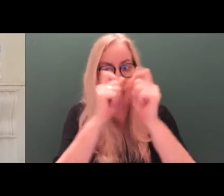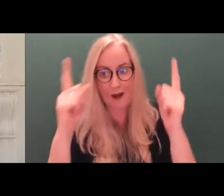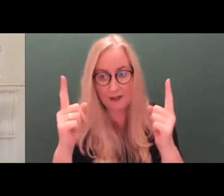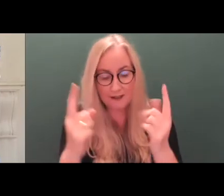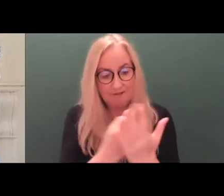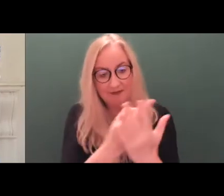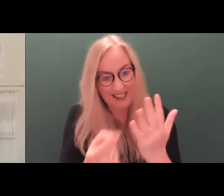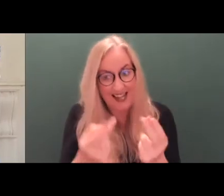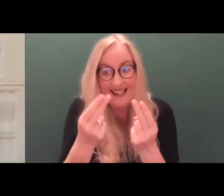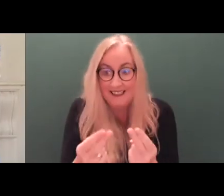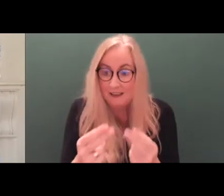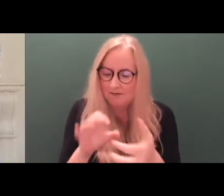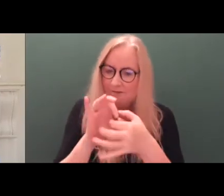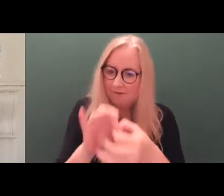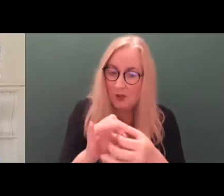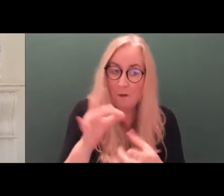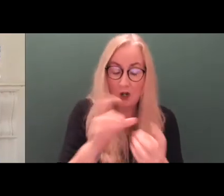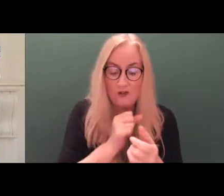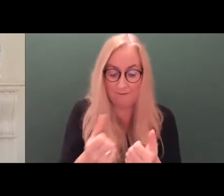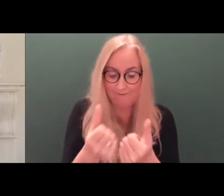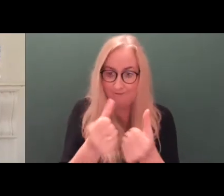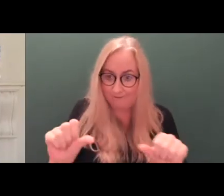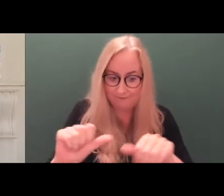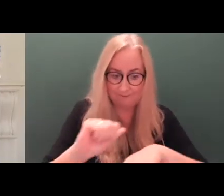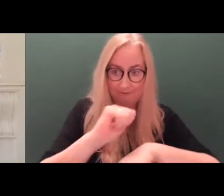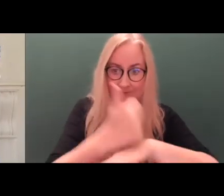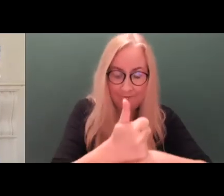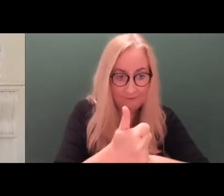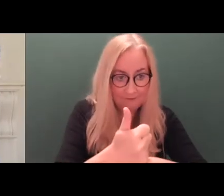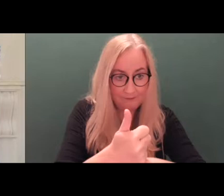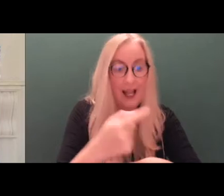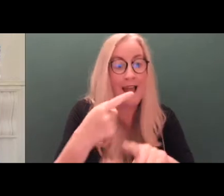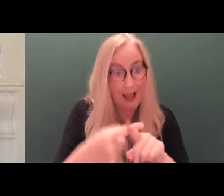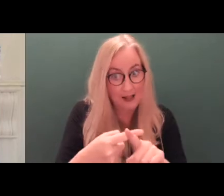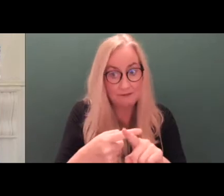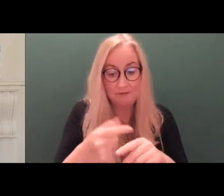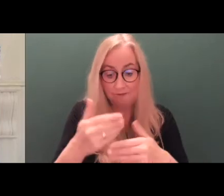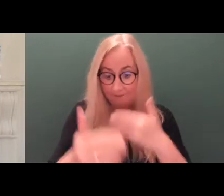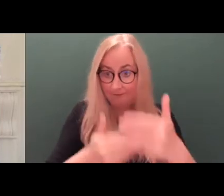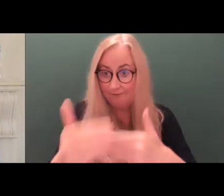needed in order for the effective implementation and successful roll out of the legislation.